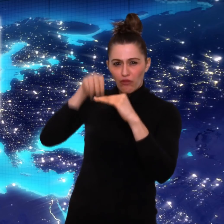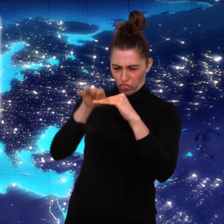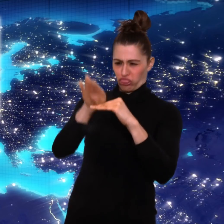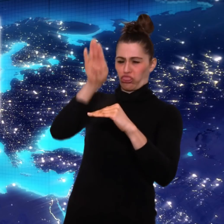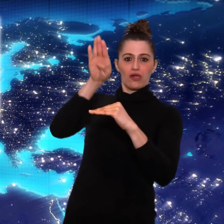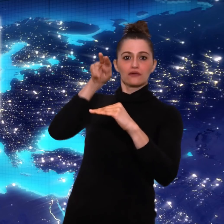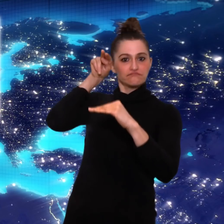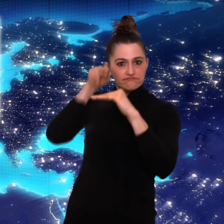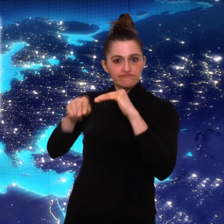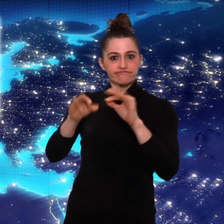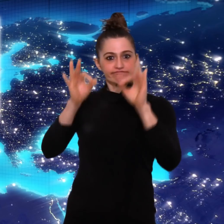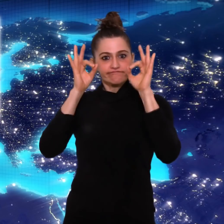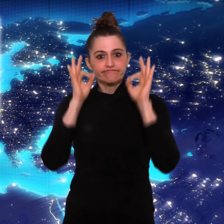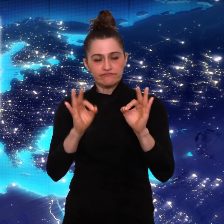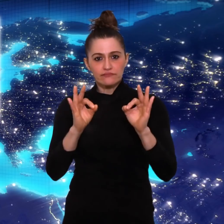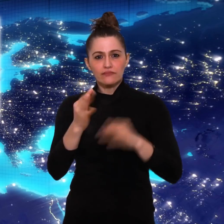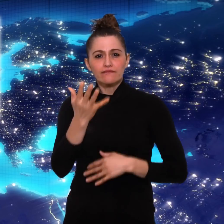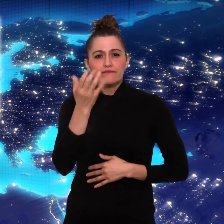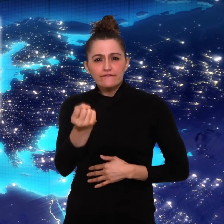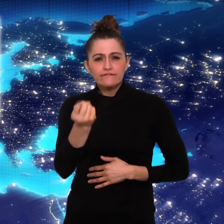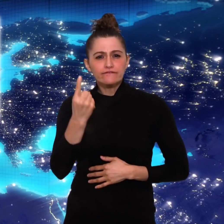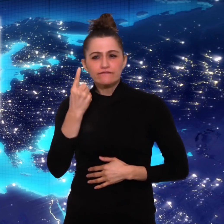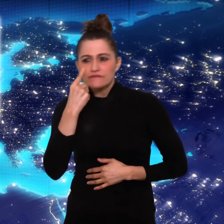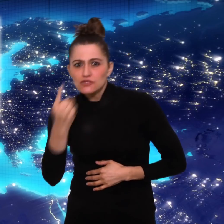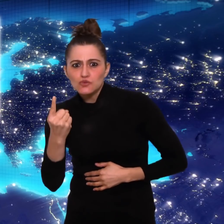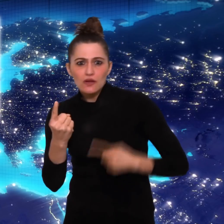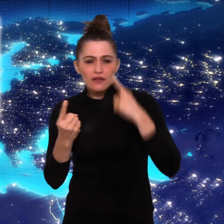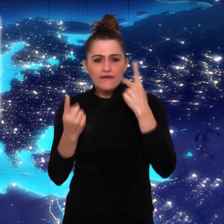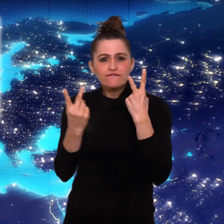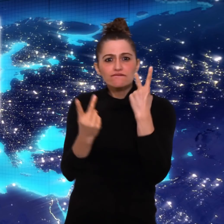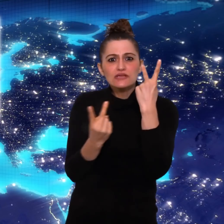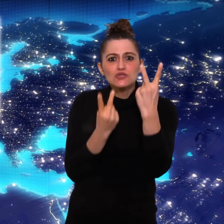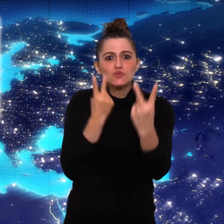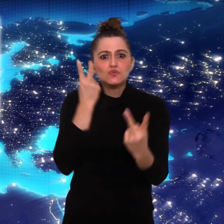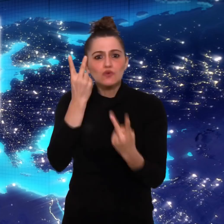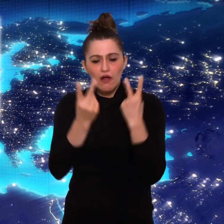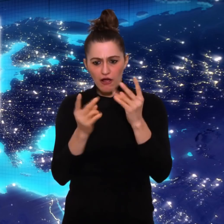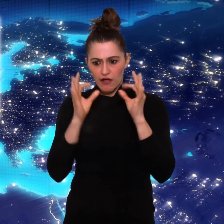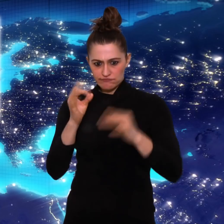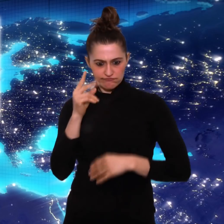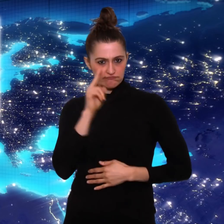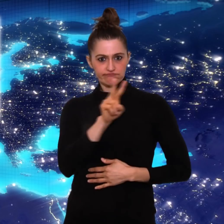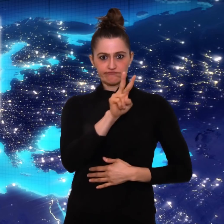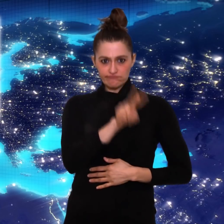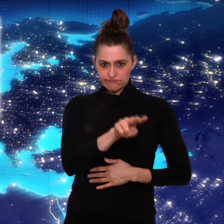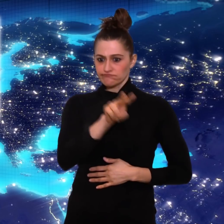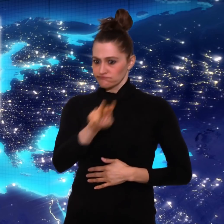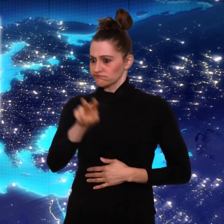customers can check status of their